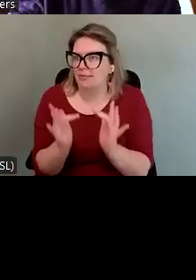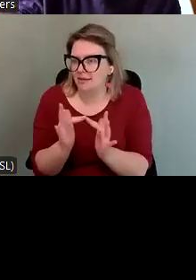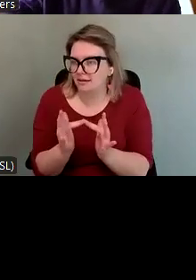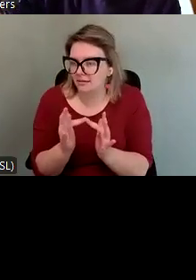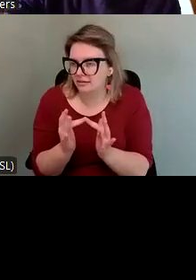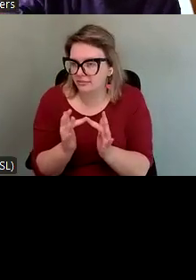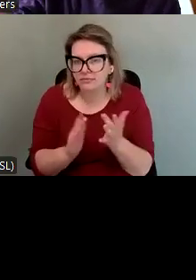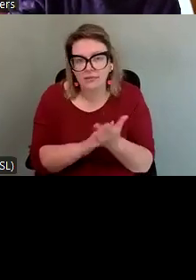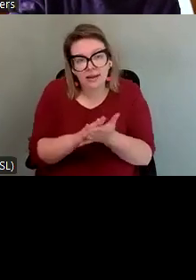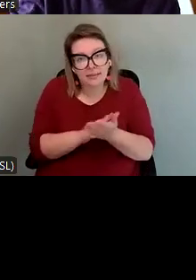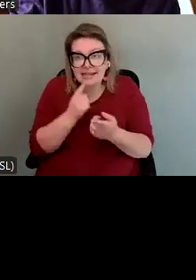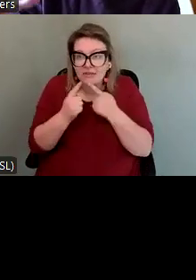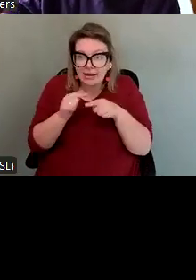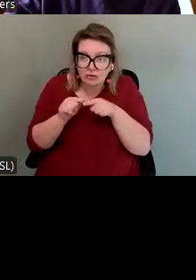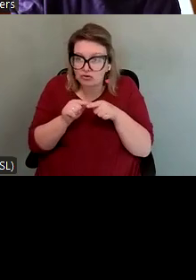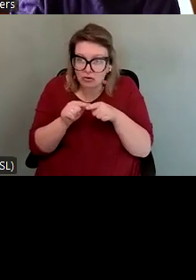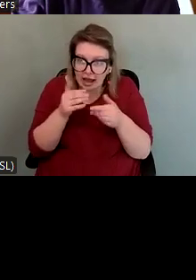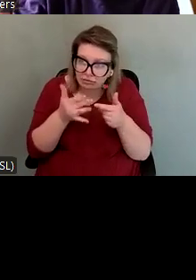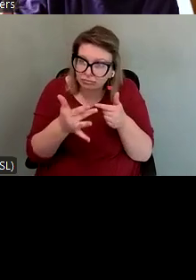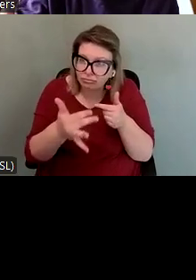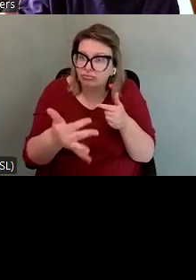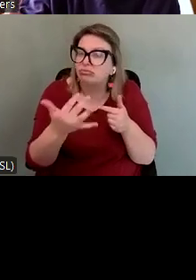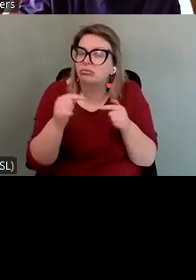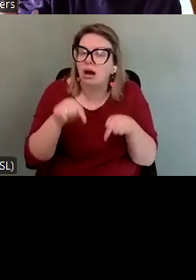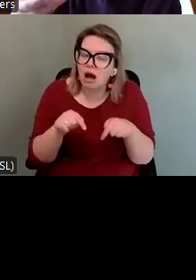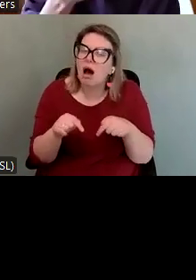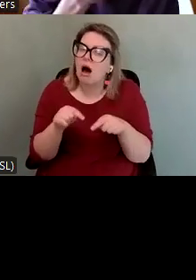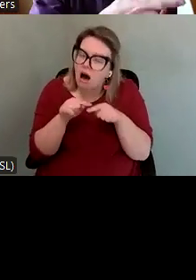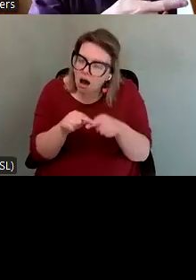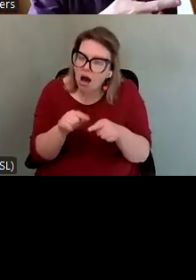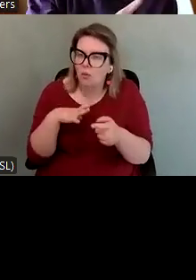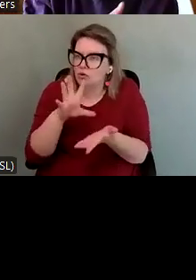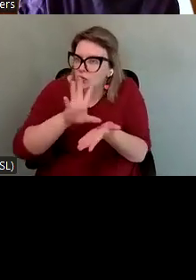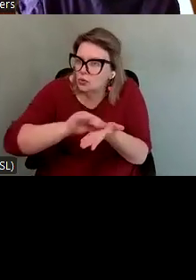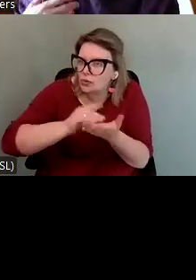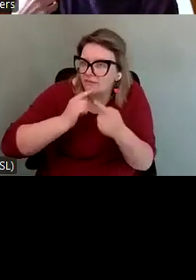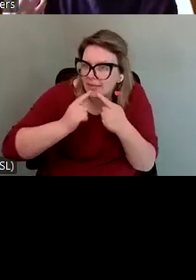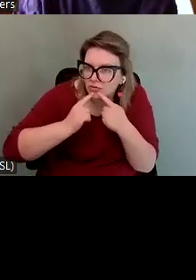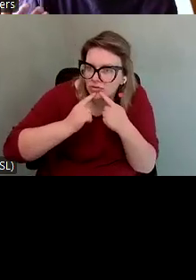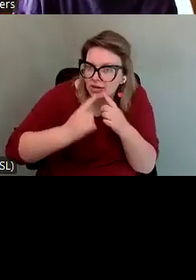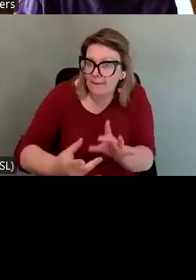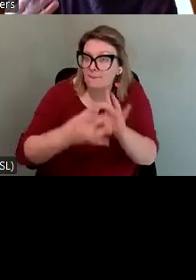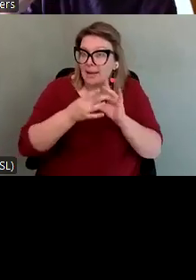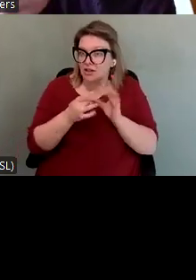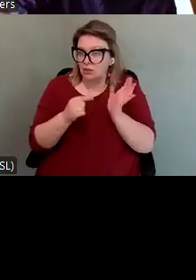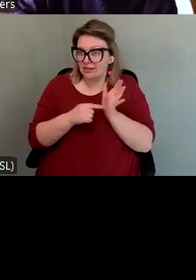is being tracked at different stages. We want to capture that information to pass it back to TikTok to better serve other ads